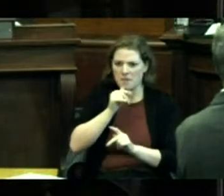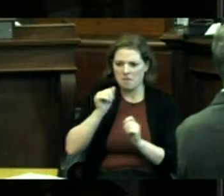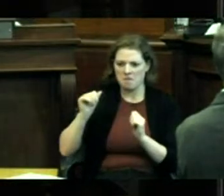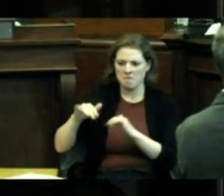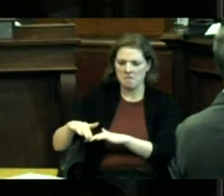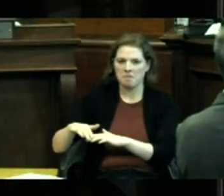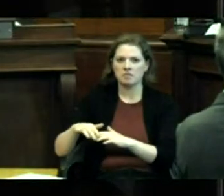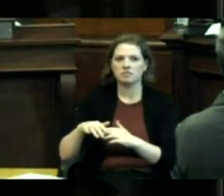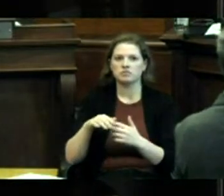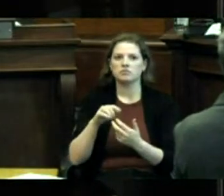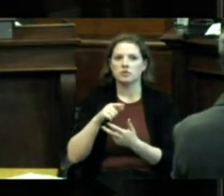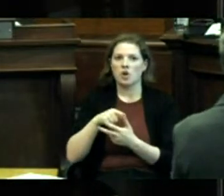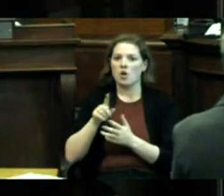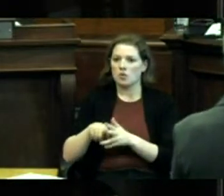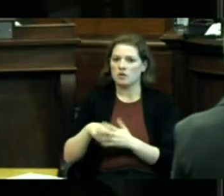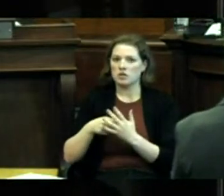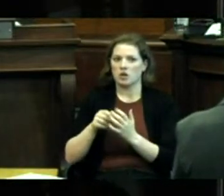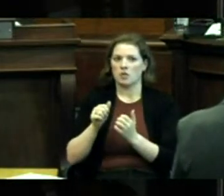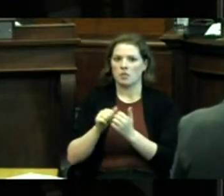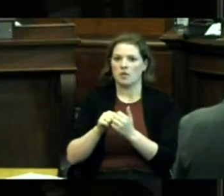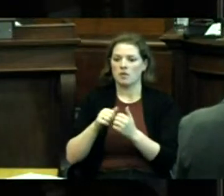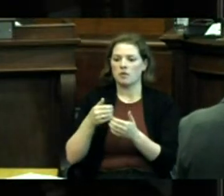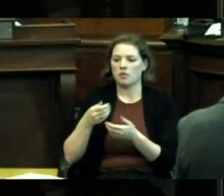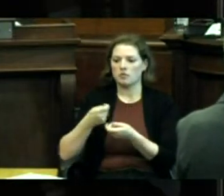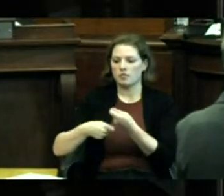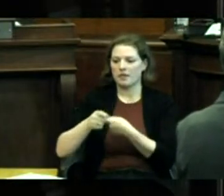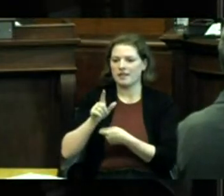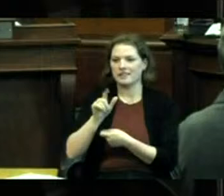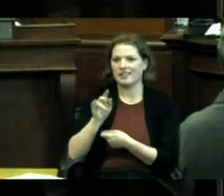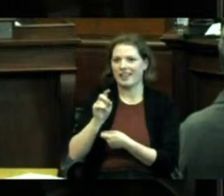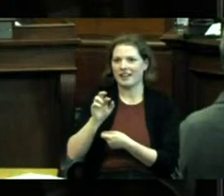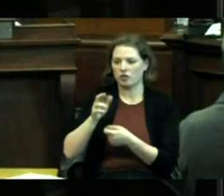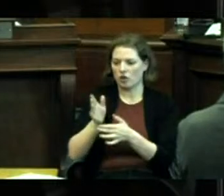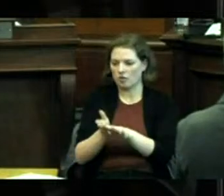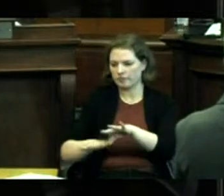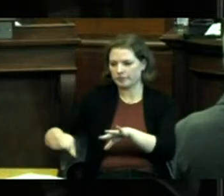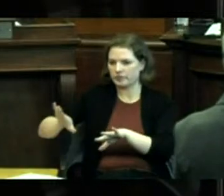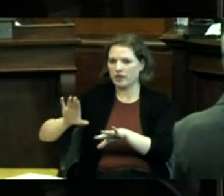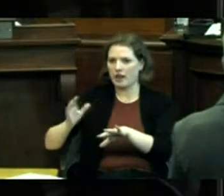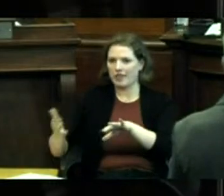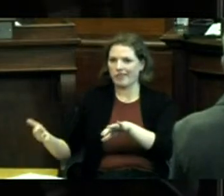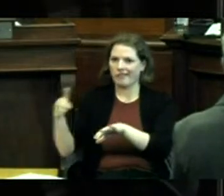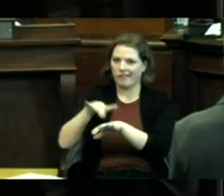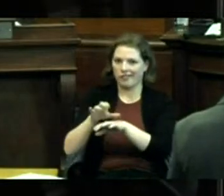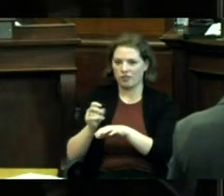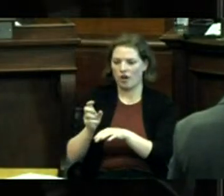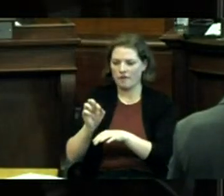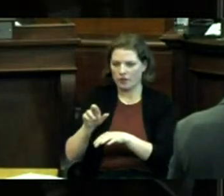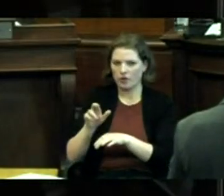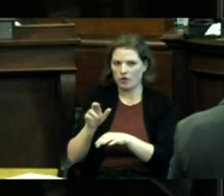concerns over the esthetic. So we were able to, in 2012, put